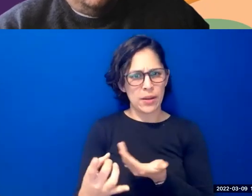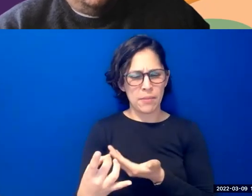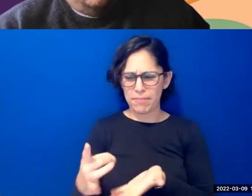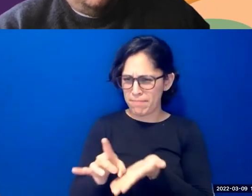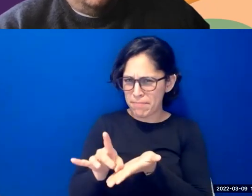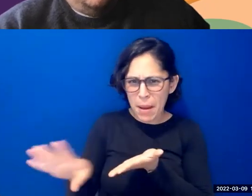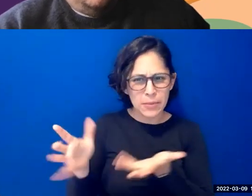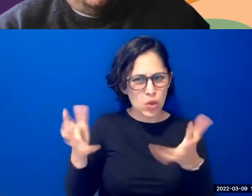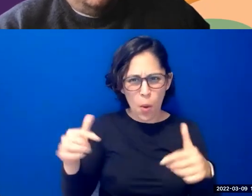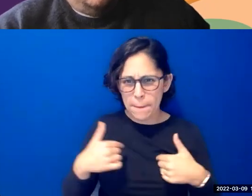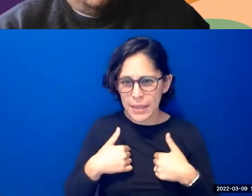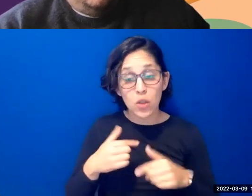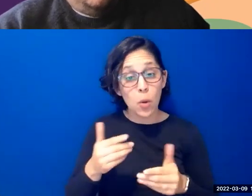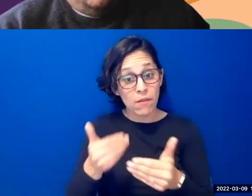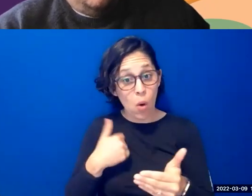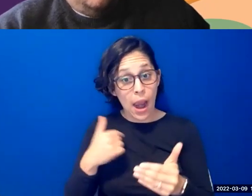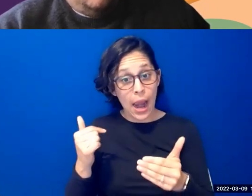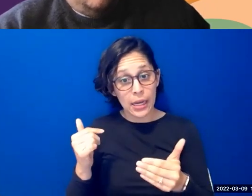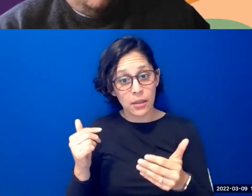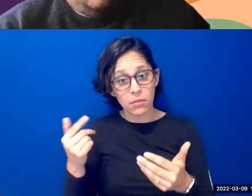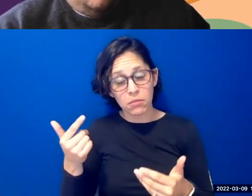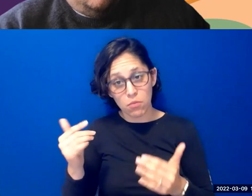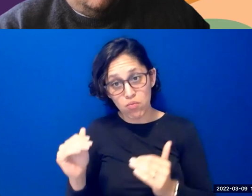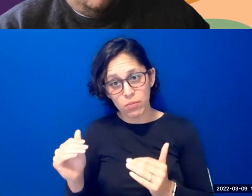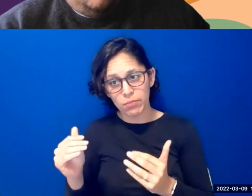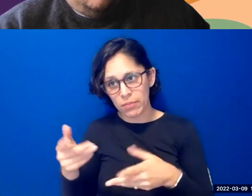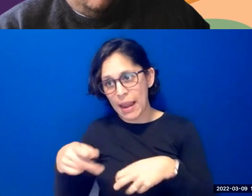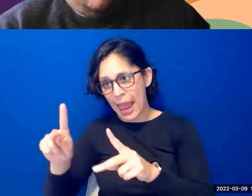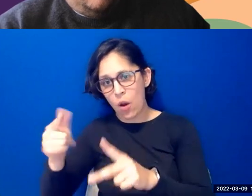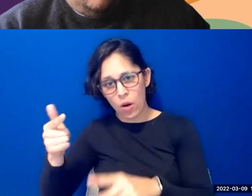Katherine Michel: So, before I promote God, I just wanted to give you the chance to react to that Dr Chang.